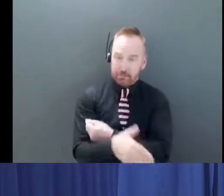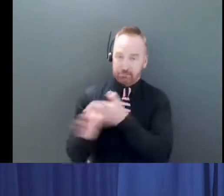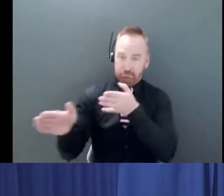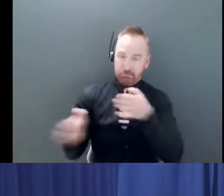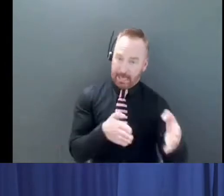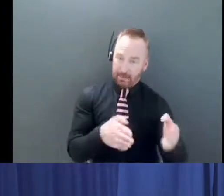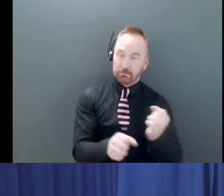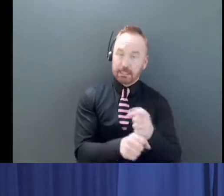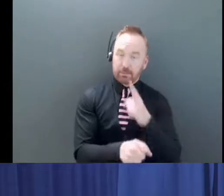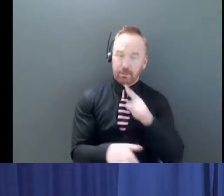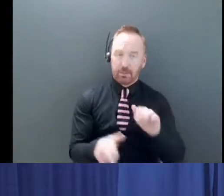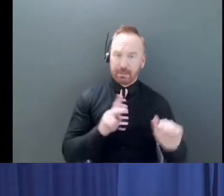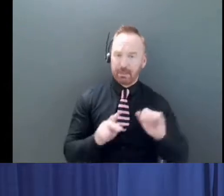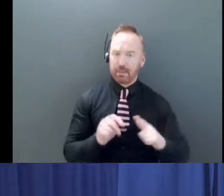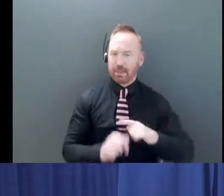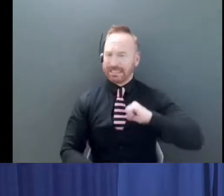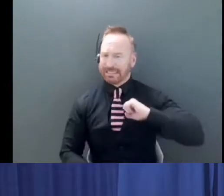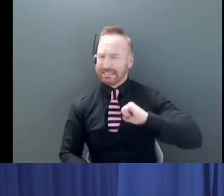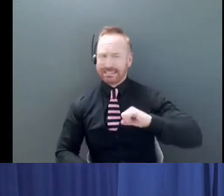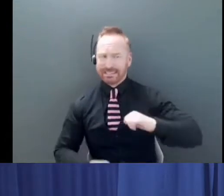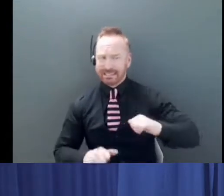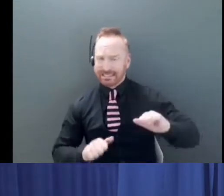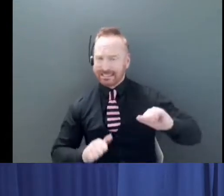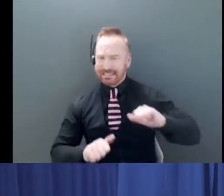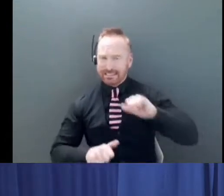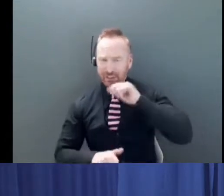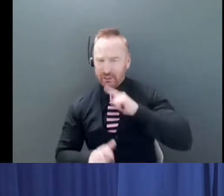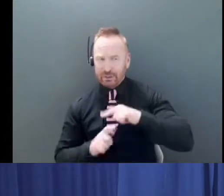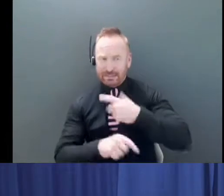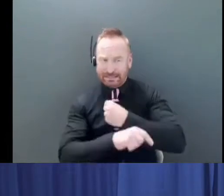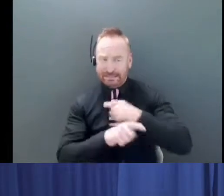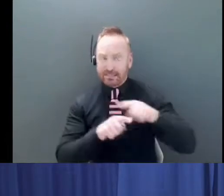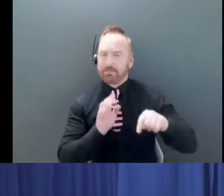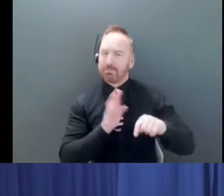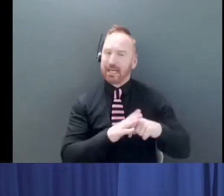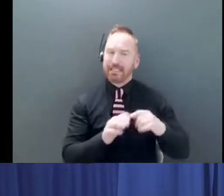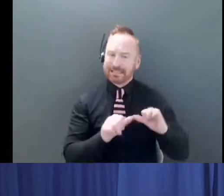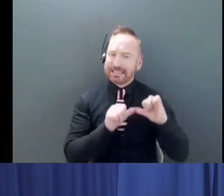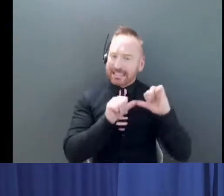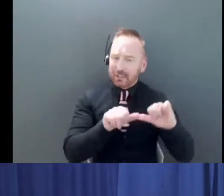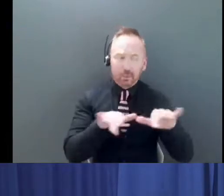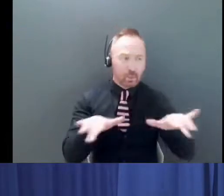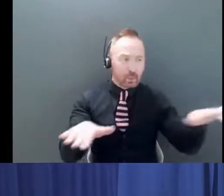susceptible individuals with